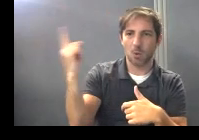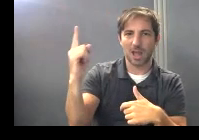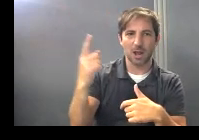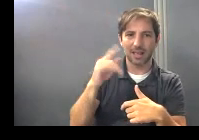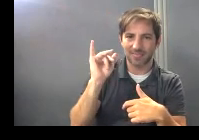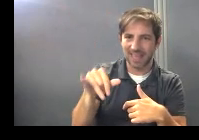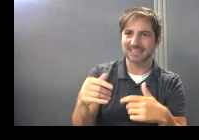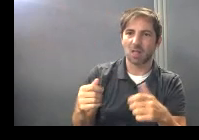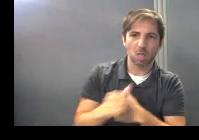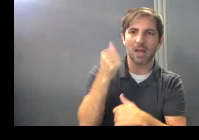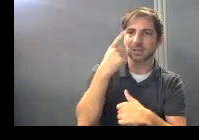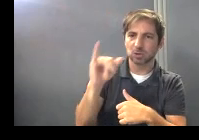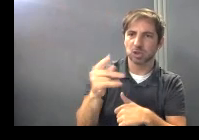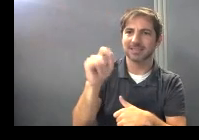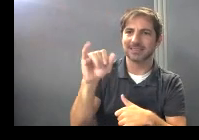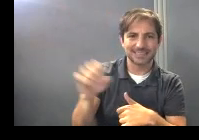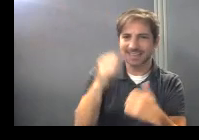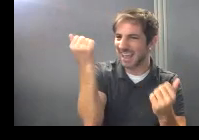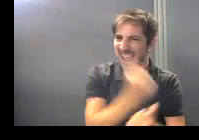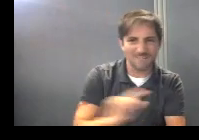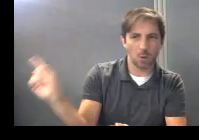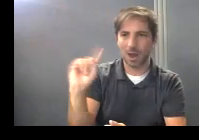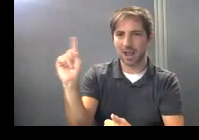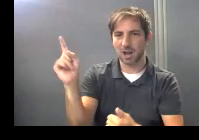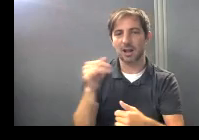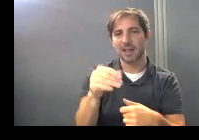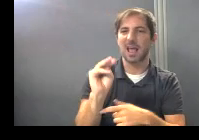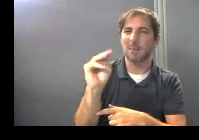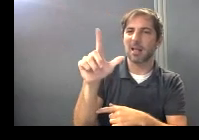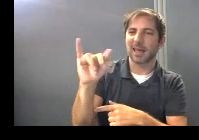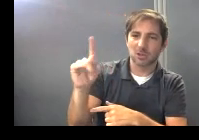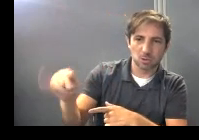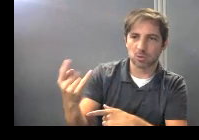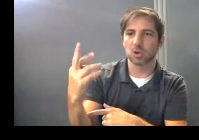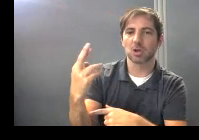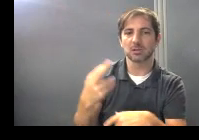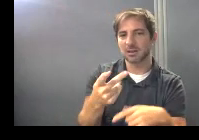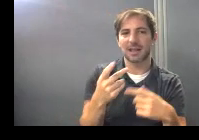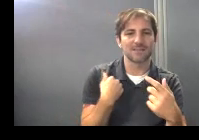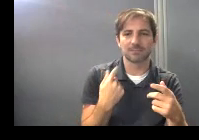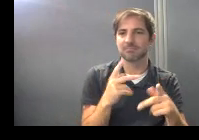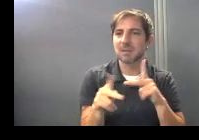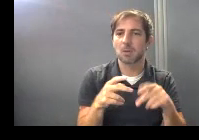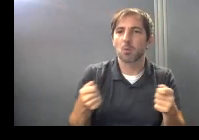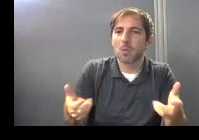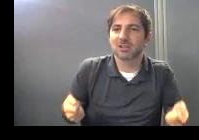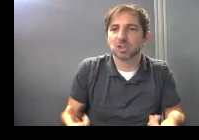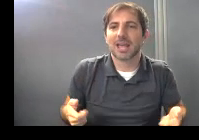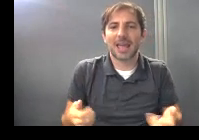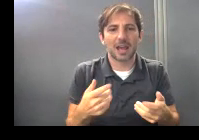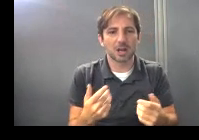IN THE PHOTO ARE PEOPLE IN WHEELCHAIRS HOLDING THE BANNER.